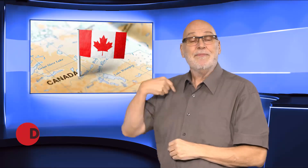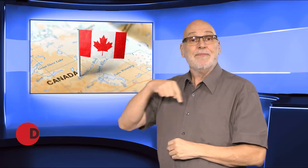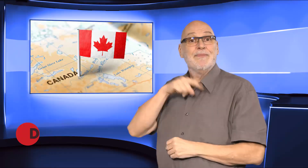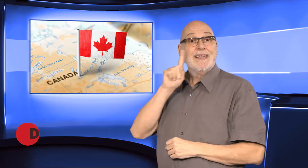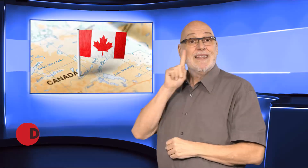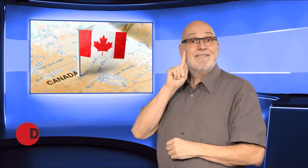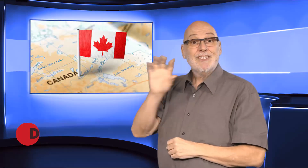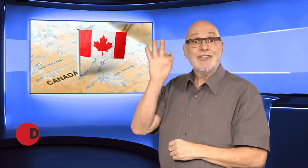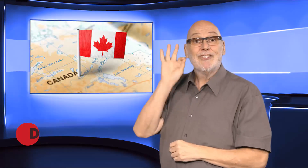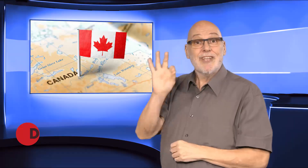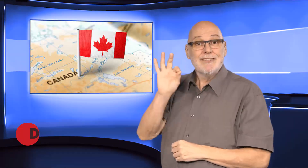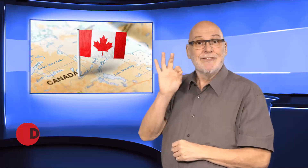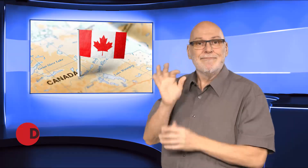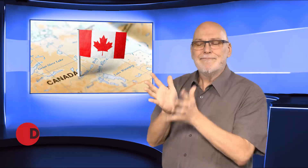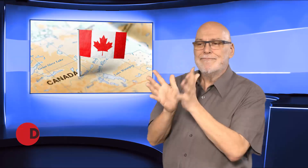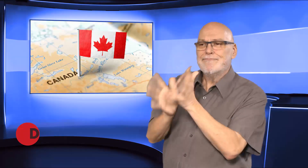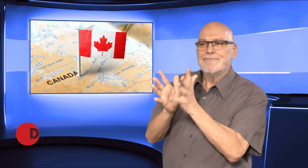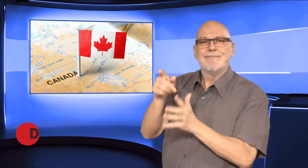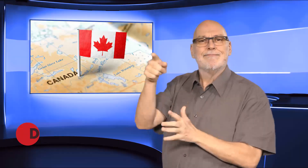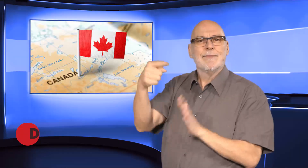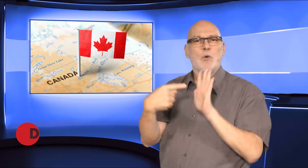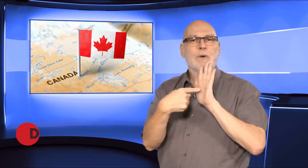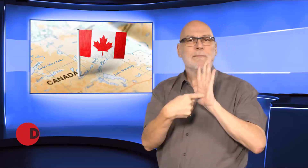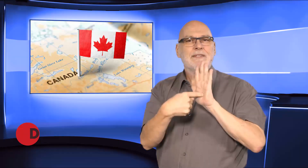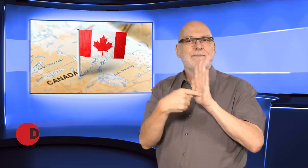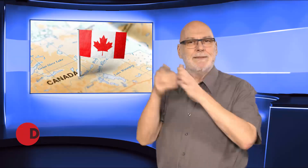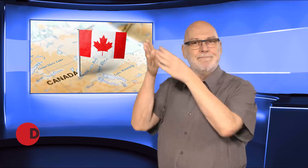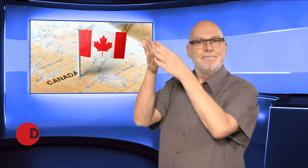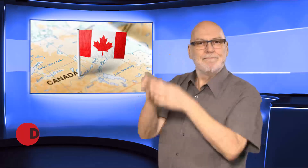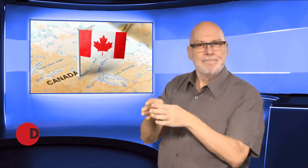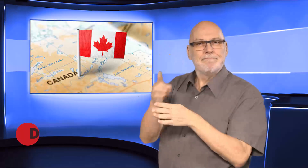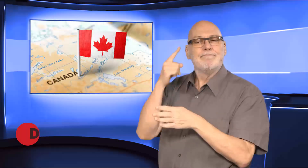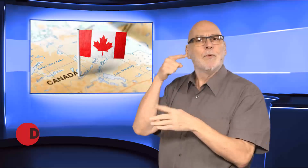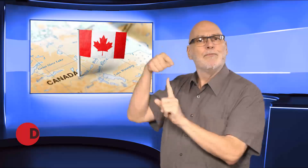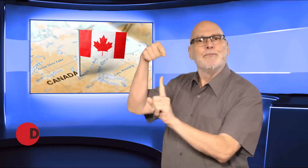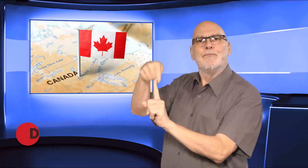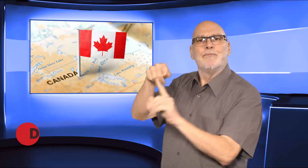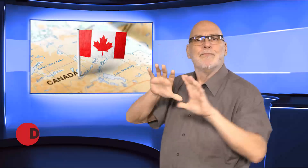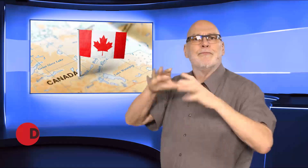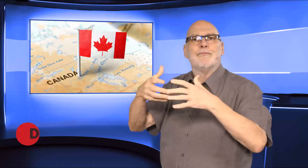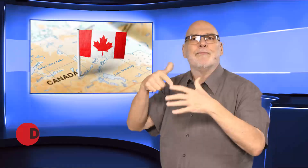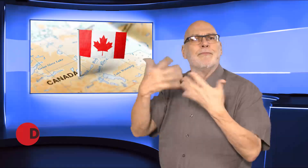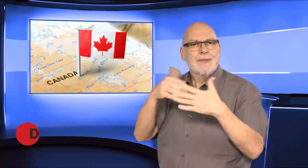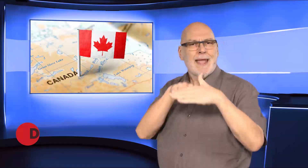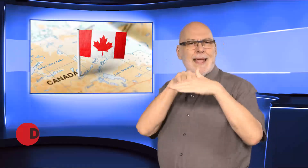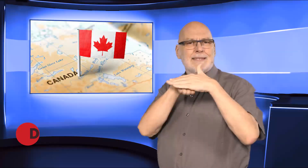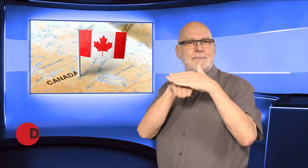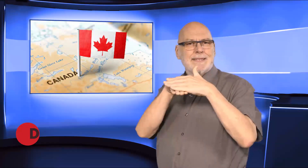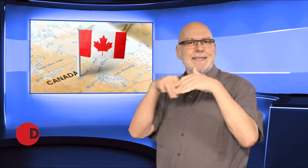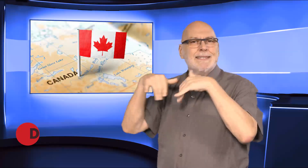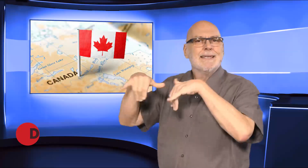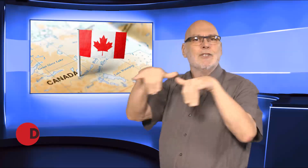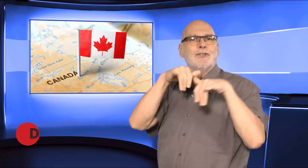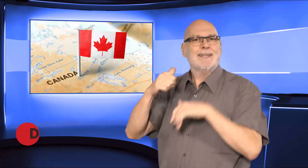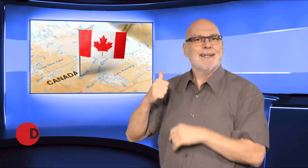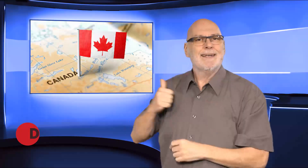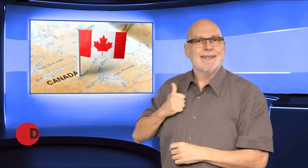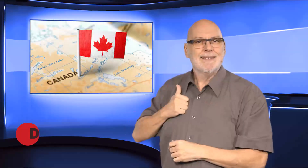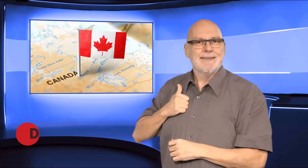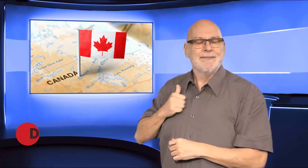DeafDots spoke with a representative of Accessibility Standards Canada.